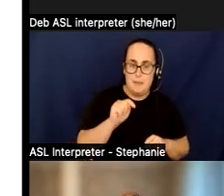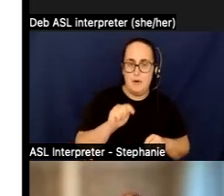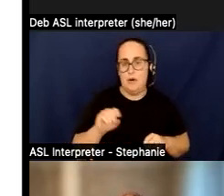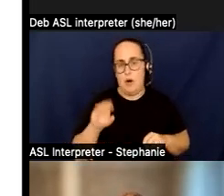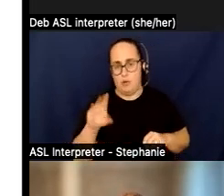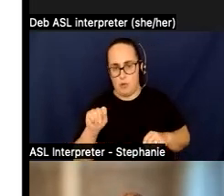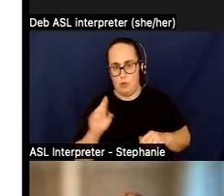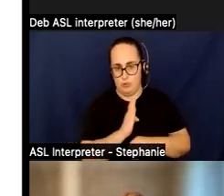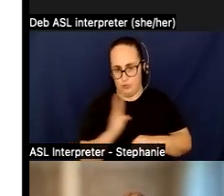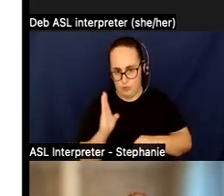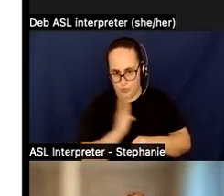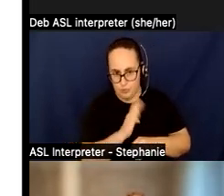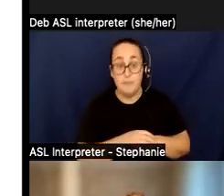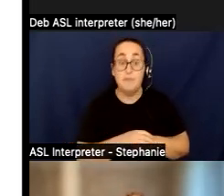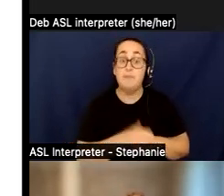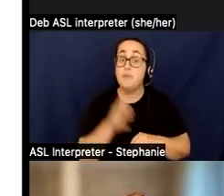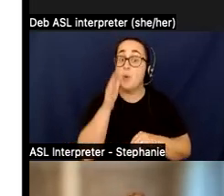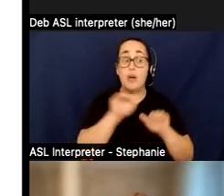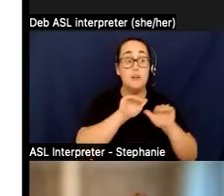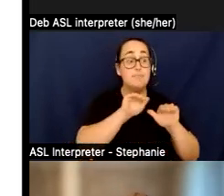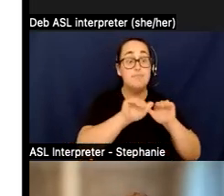We're hoping to have all of the funds distributed by late November,